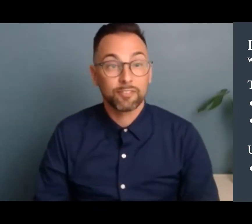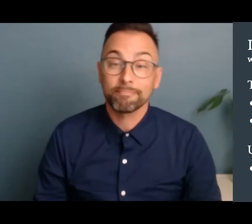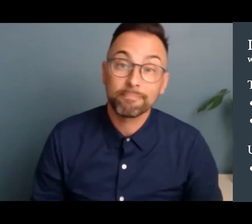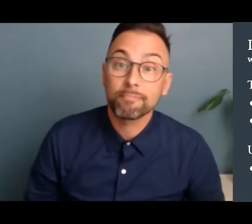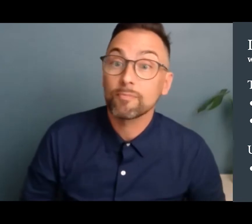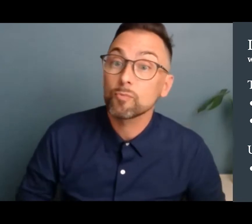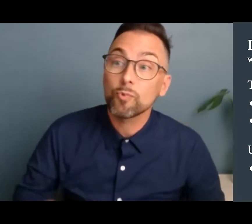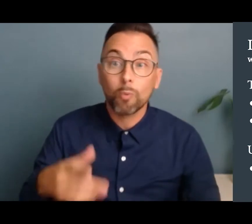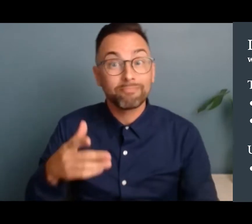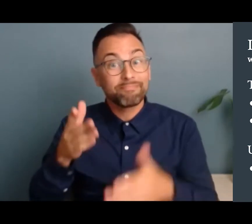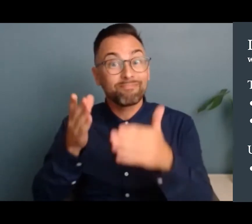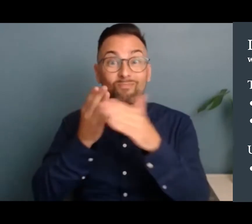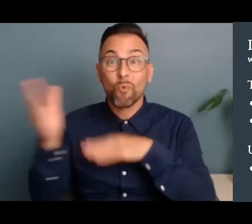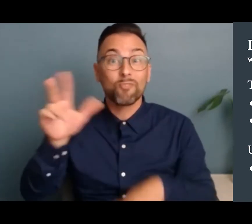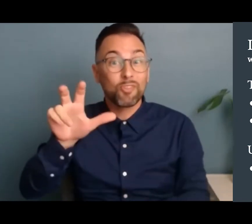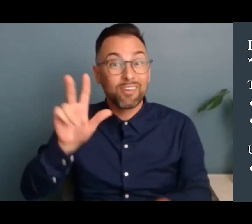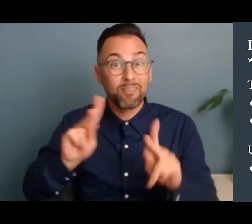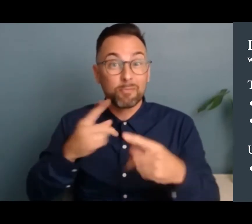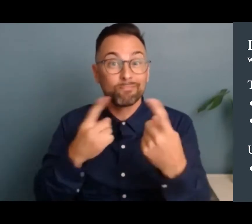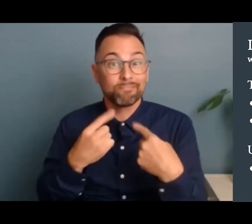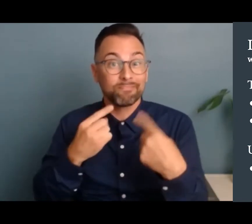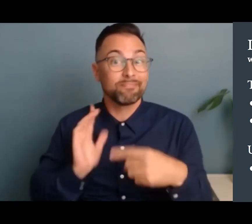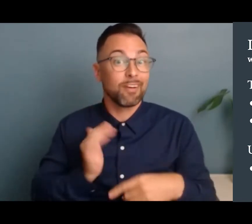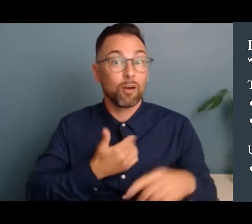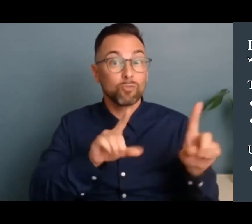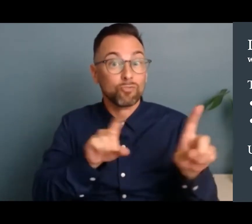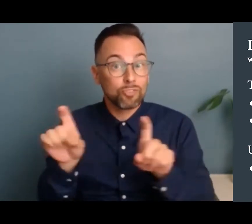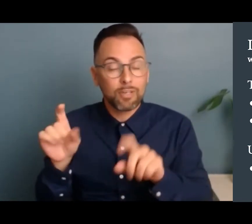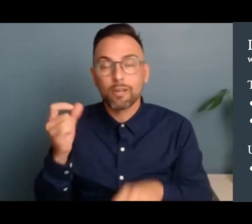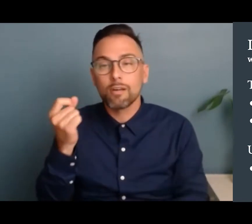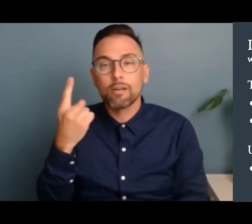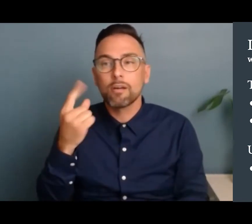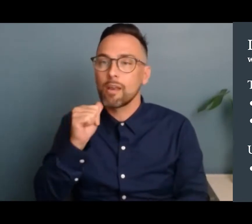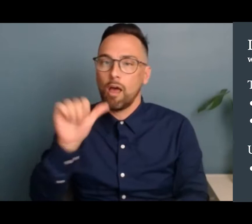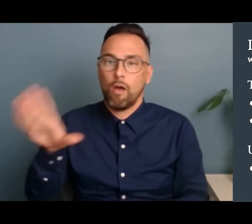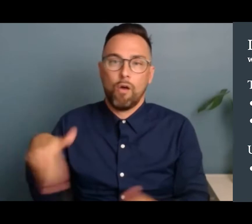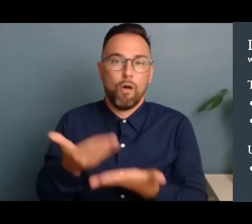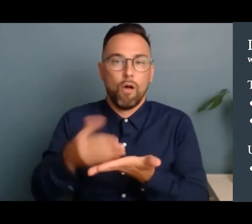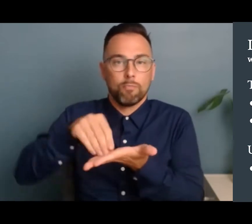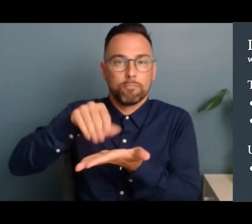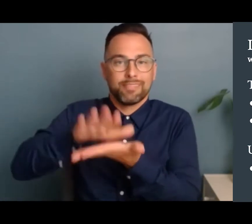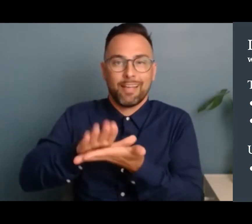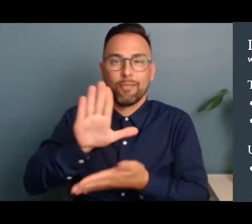what the differences are. We had over 300 respondents to our survey.